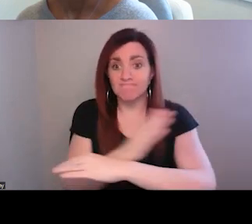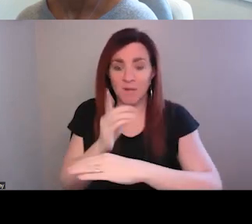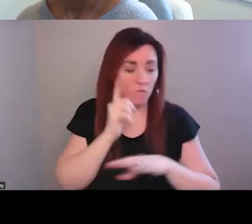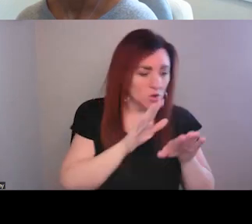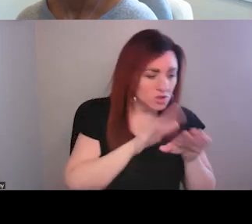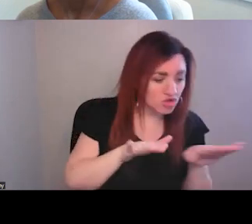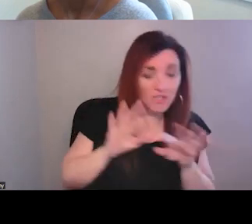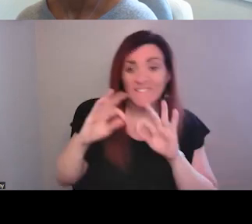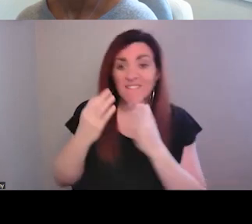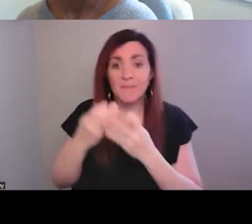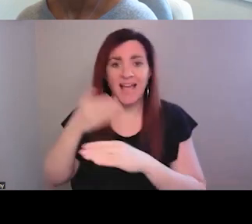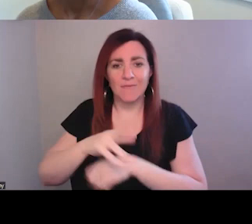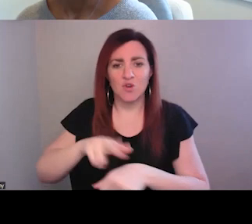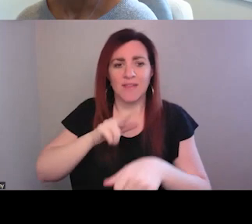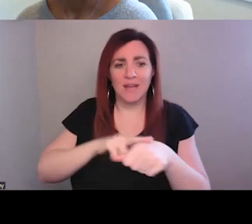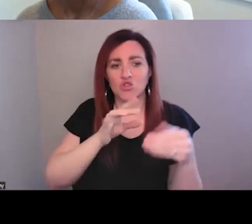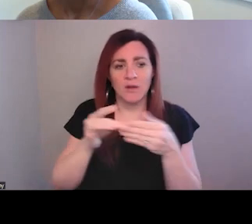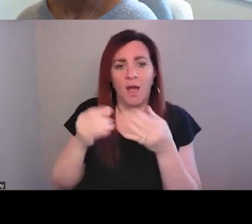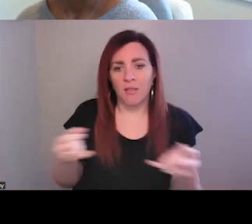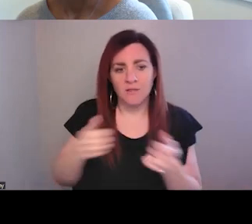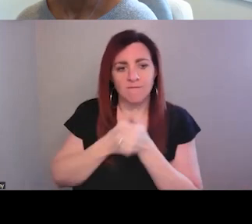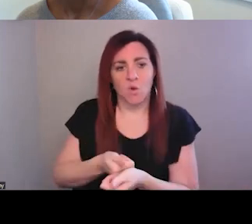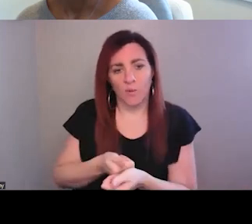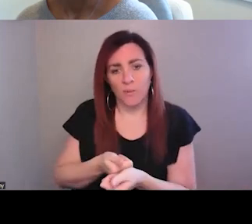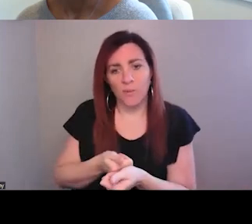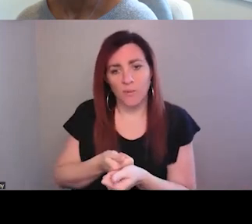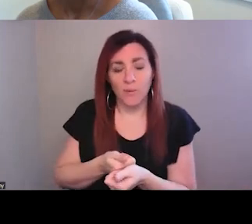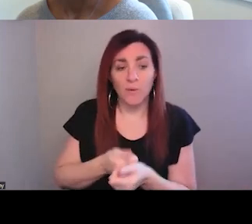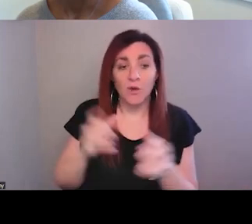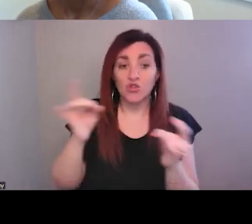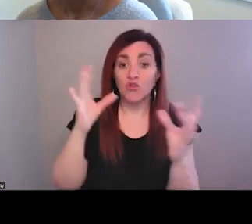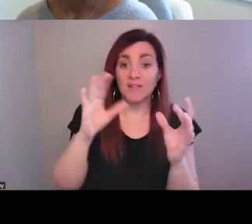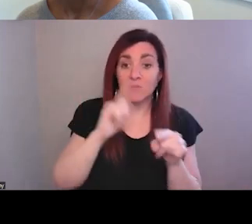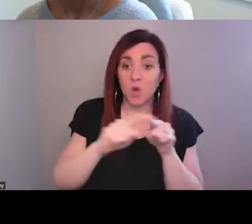NATIONAL GUIDELINES. SO WE HAVE A CRISIS CALL CENTER AND SOMEONE